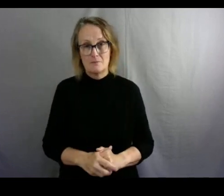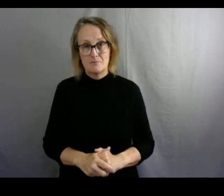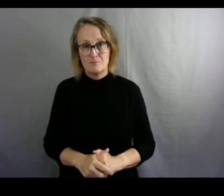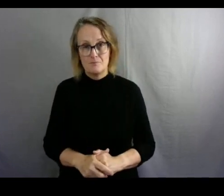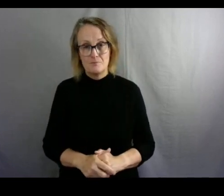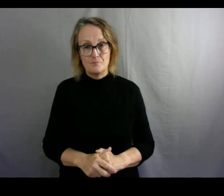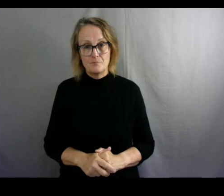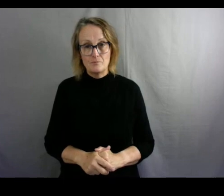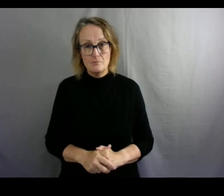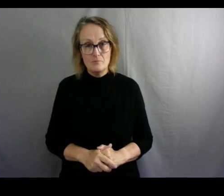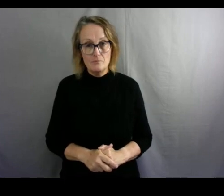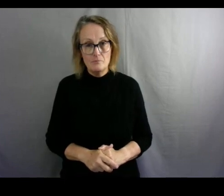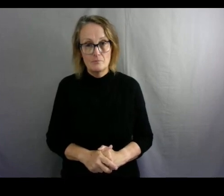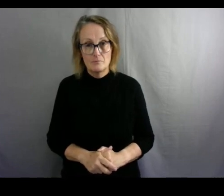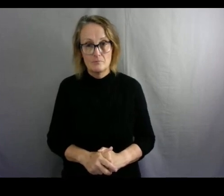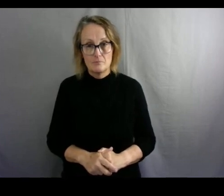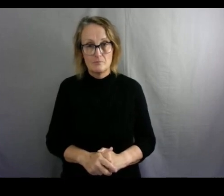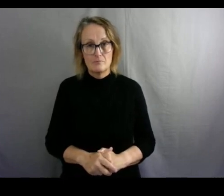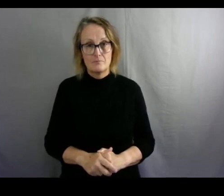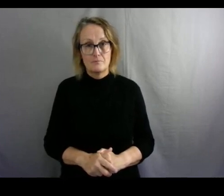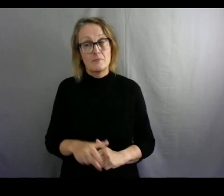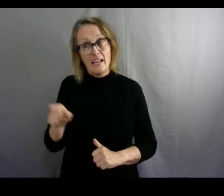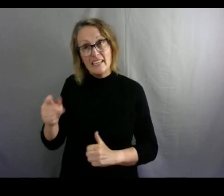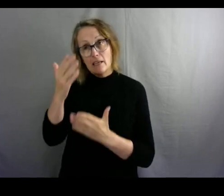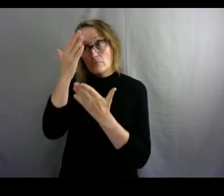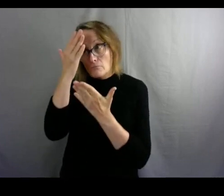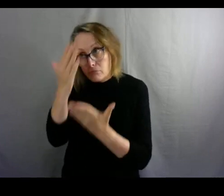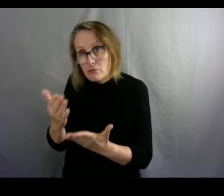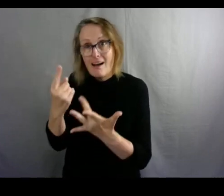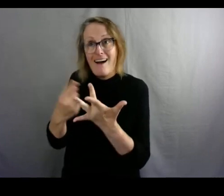even in the Marquesas, was very present.